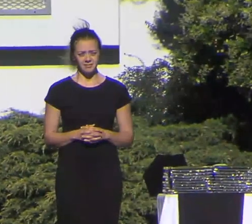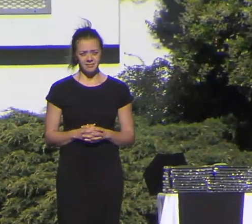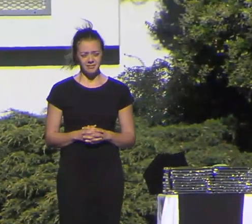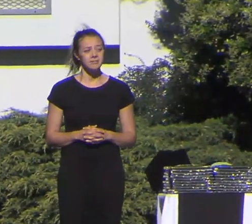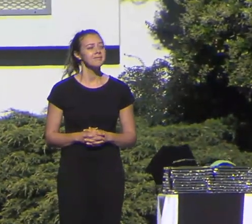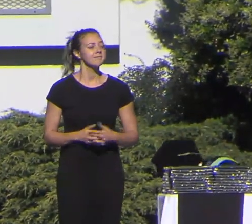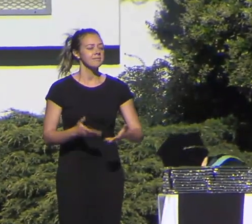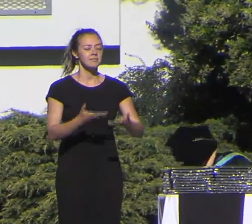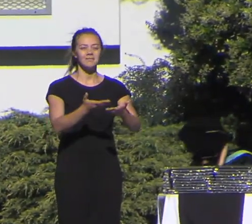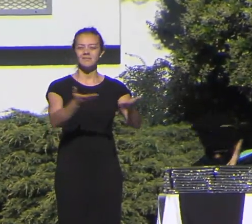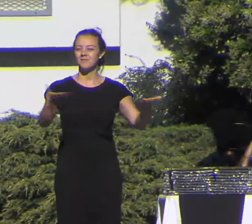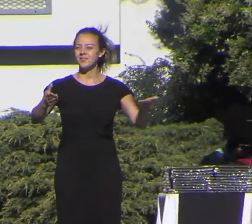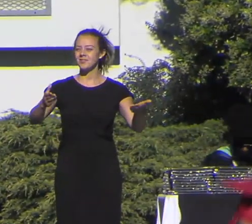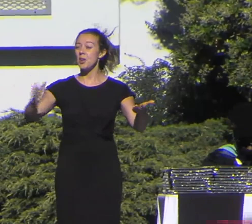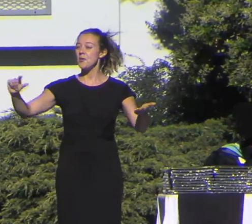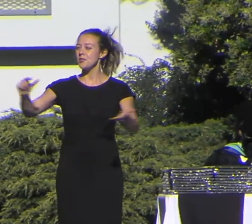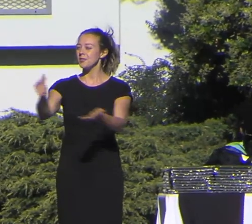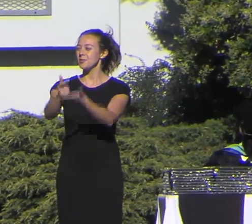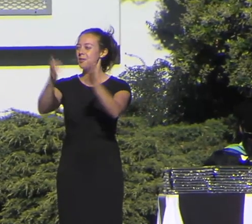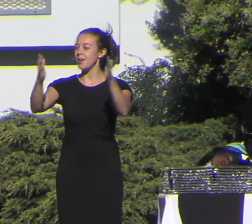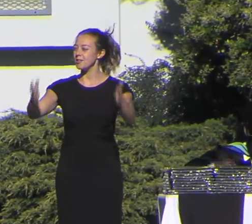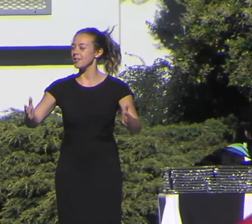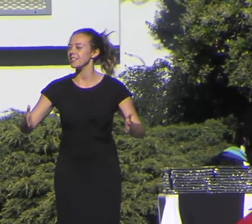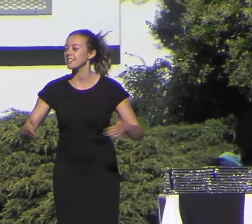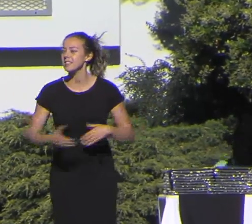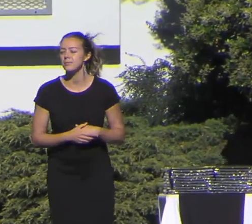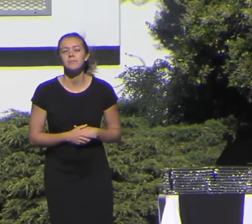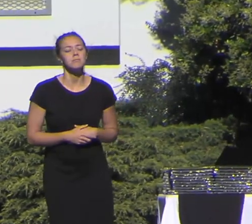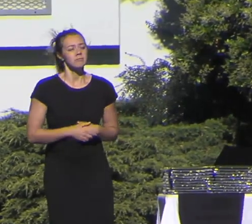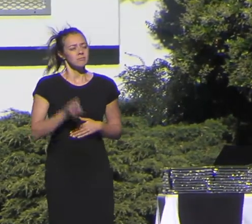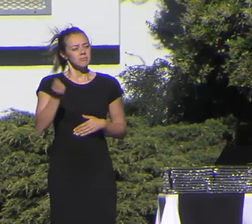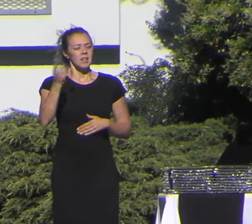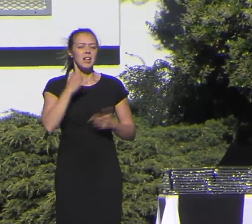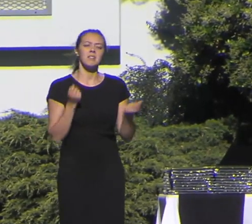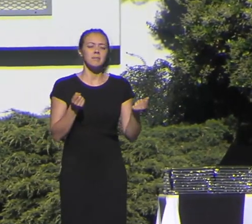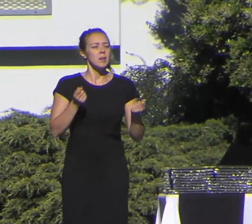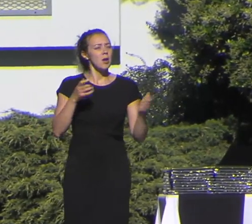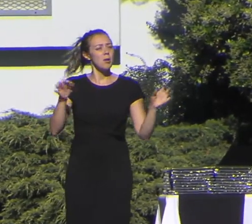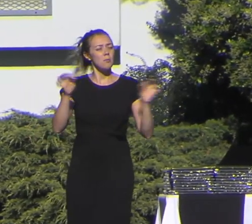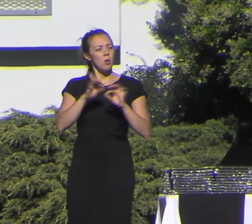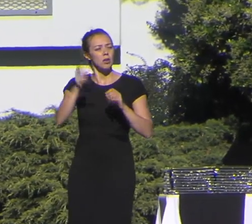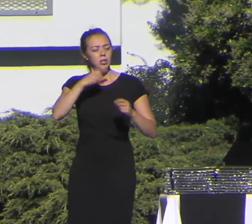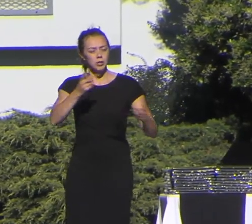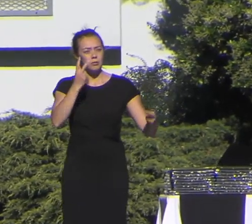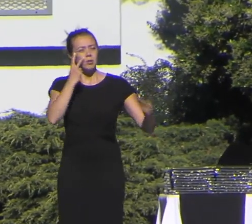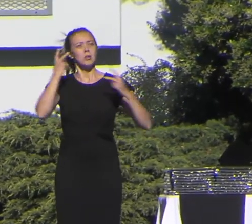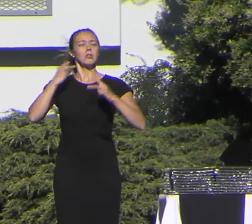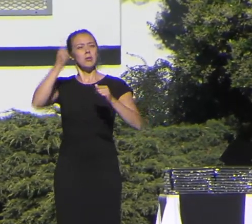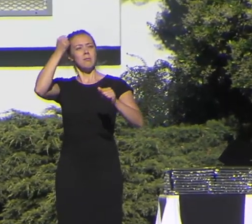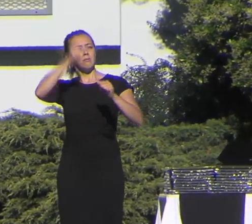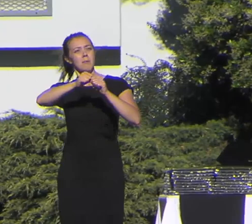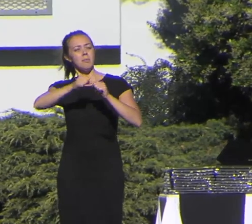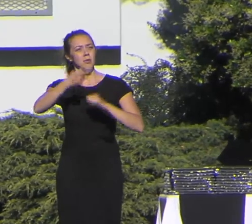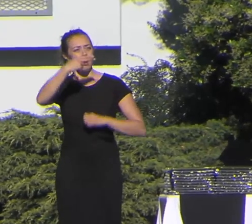Graduates like many things in life how you look back on your high school journey is largely going to come down to your mindset.